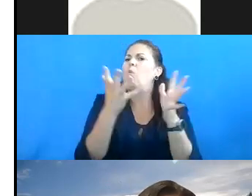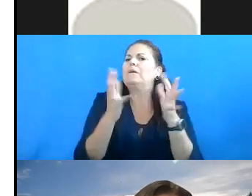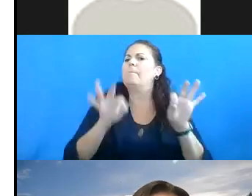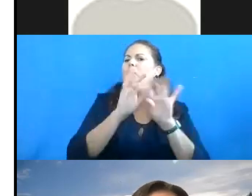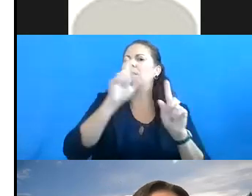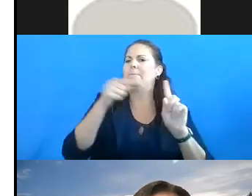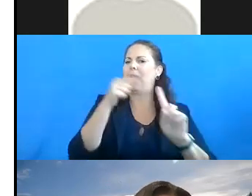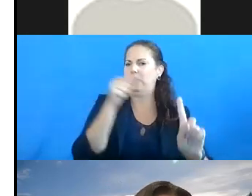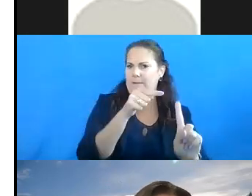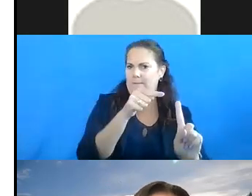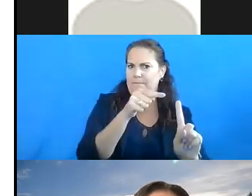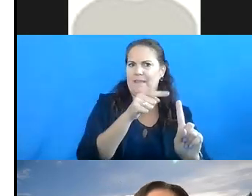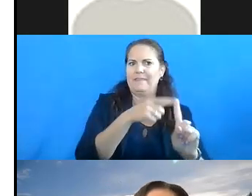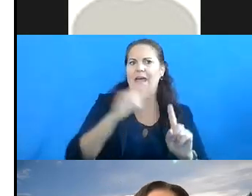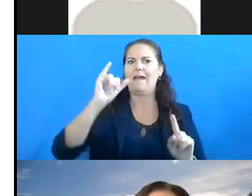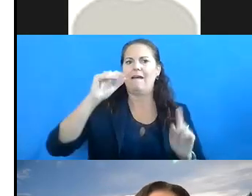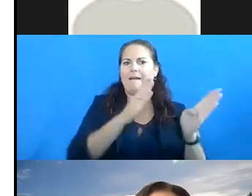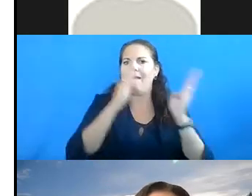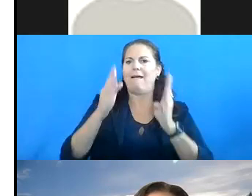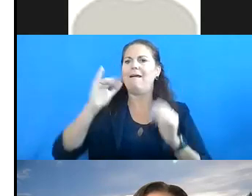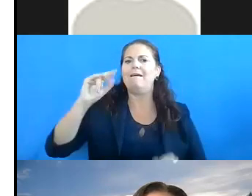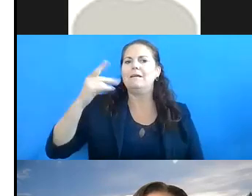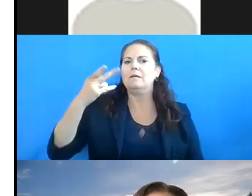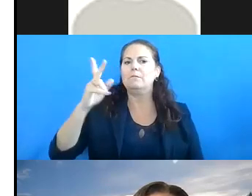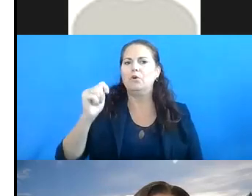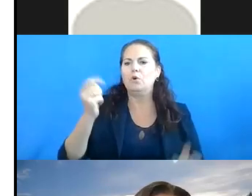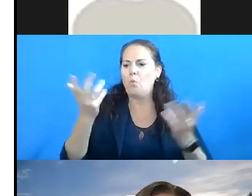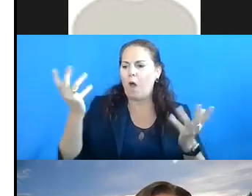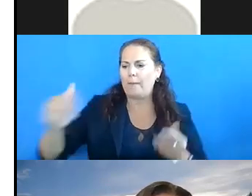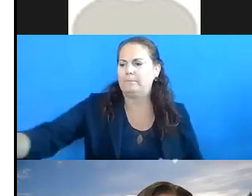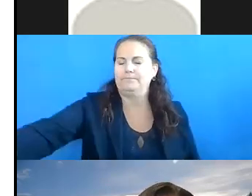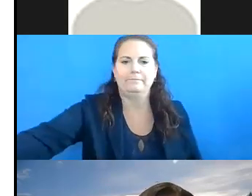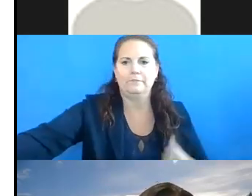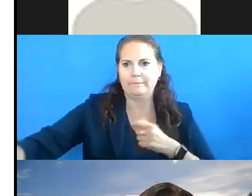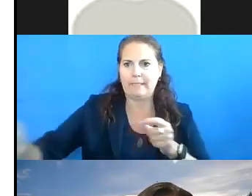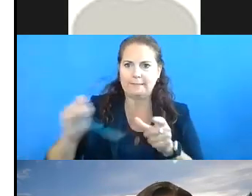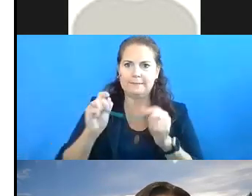And then input, what you actually need to make this project happen? Do you need staff time? Do